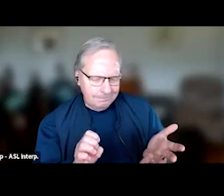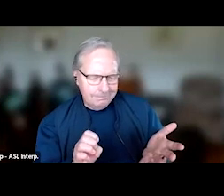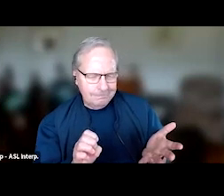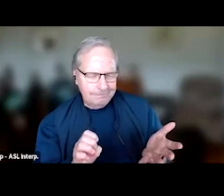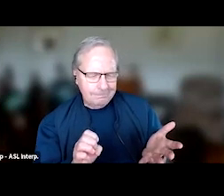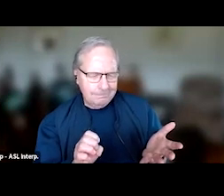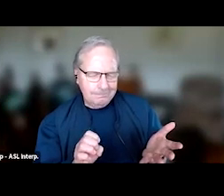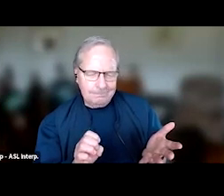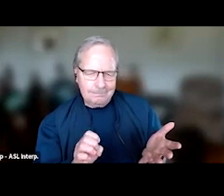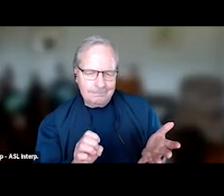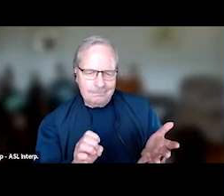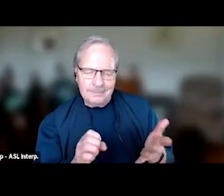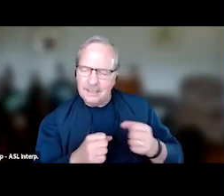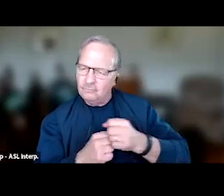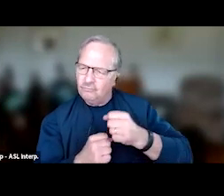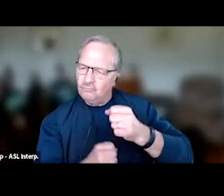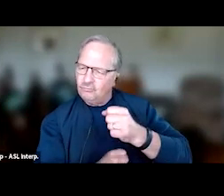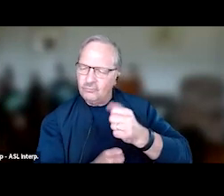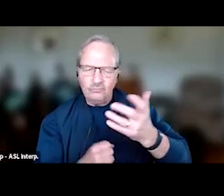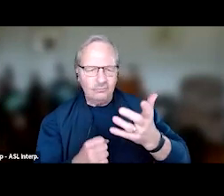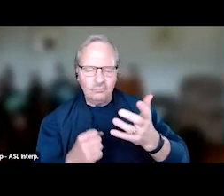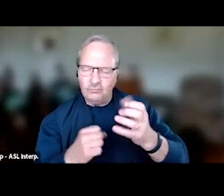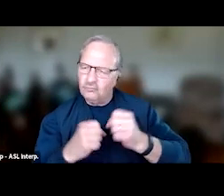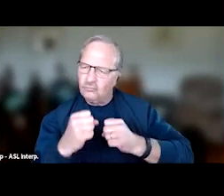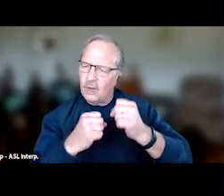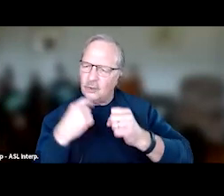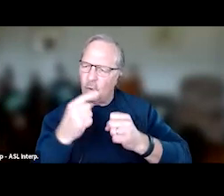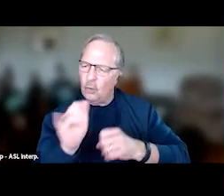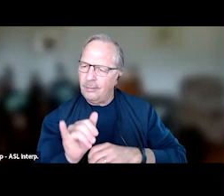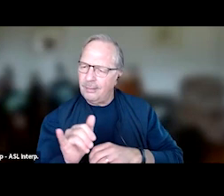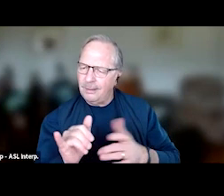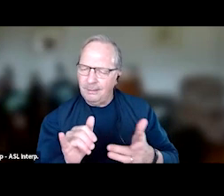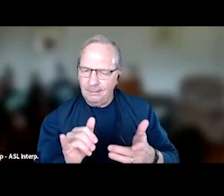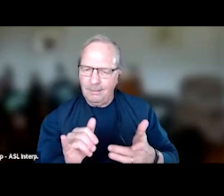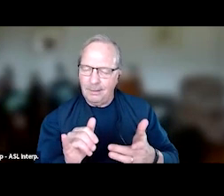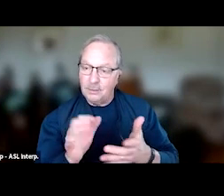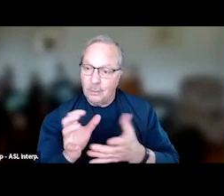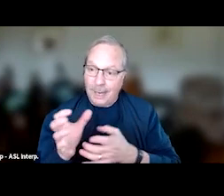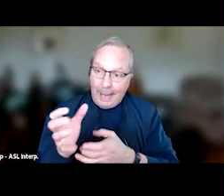infrastructure be about? So then that it captures what you are seeking to capture